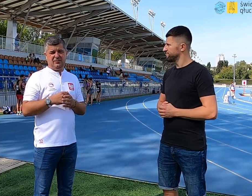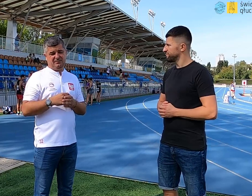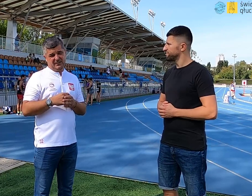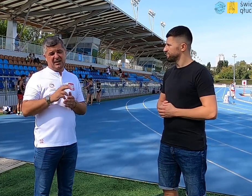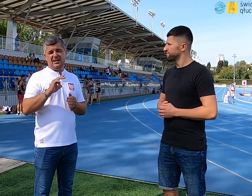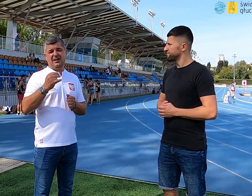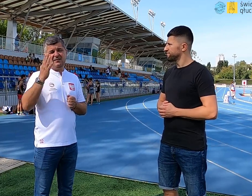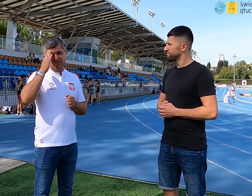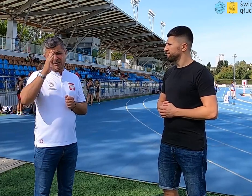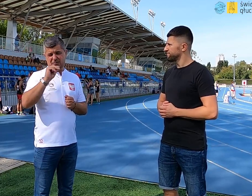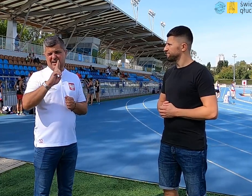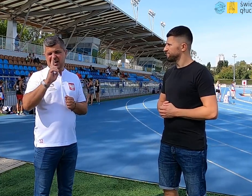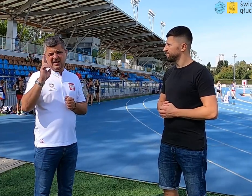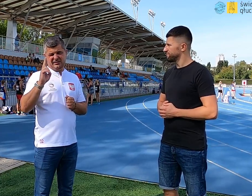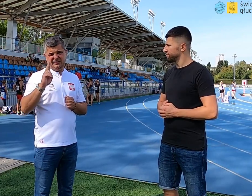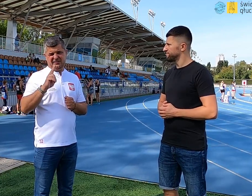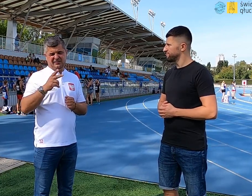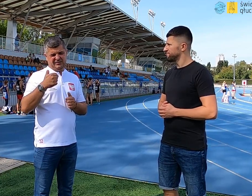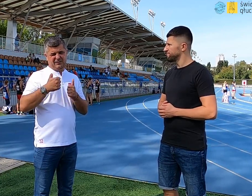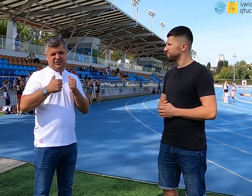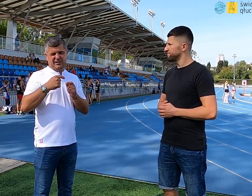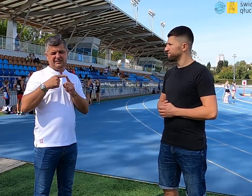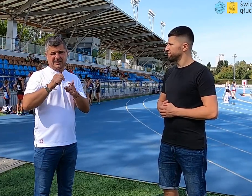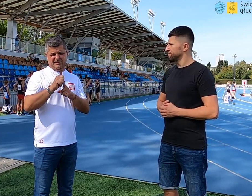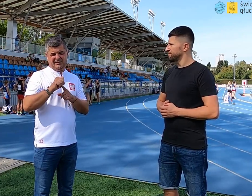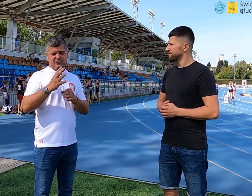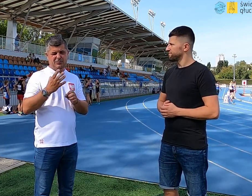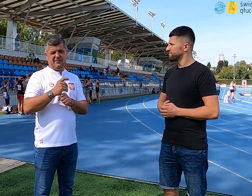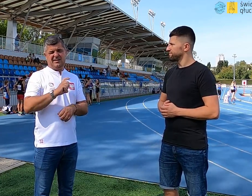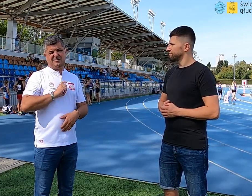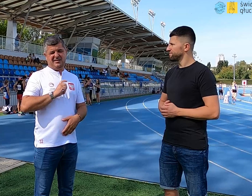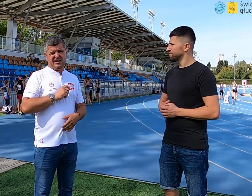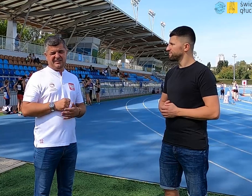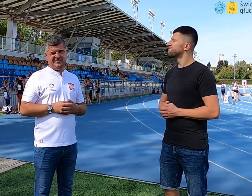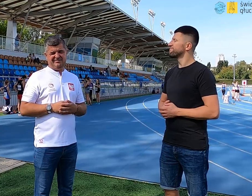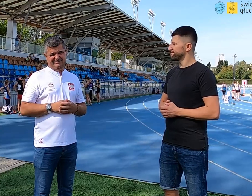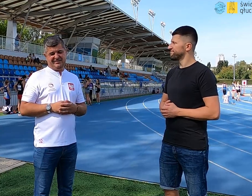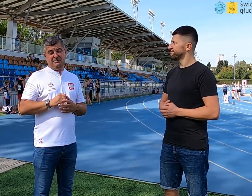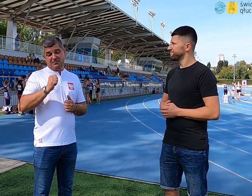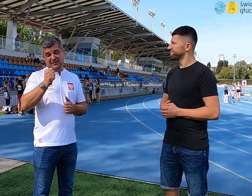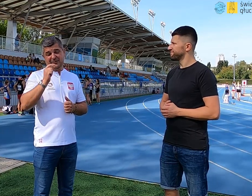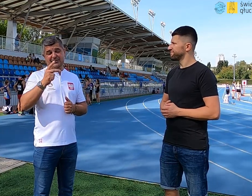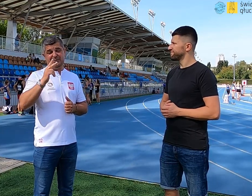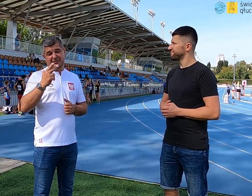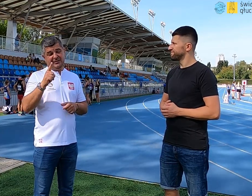Of course, every athlete's goal is to win a medal for 1st, 2nd, or 3rd place,